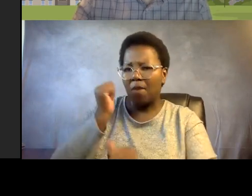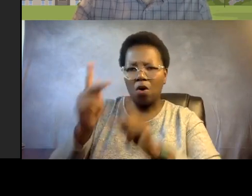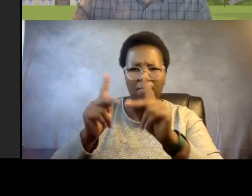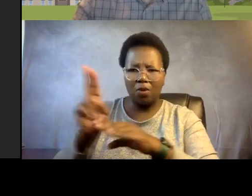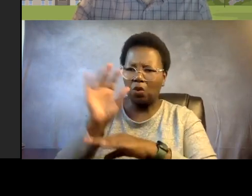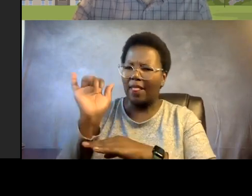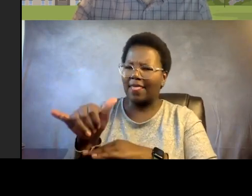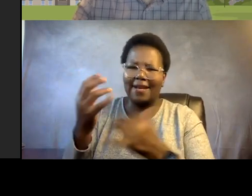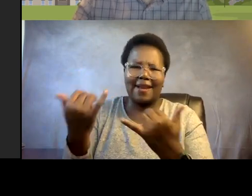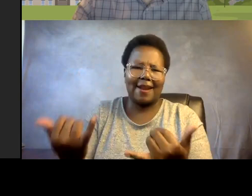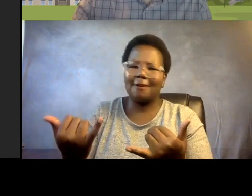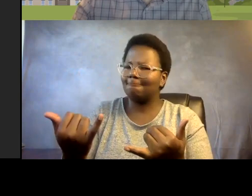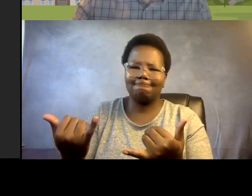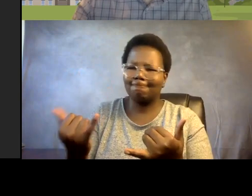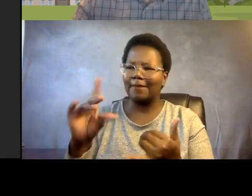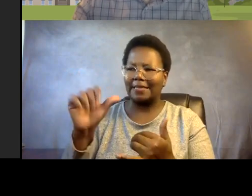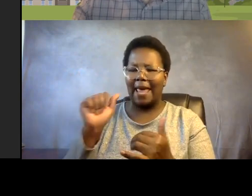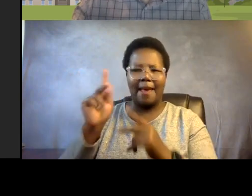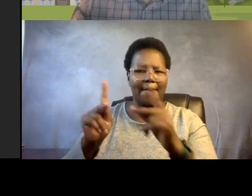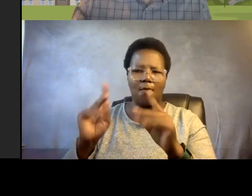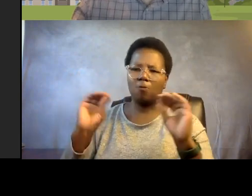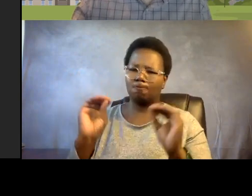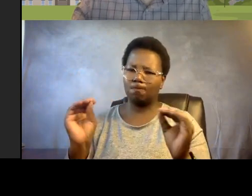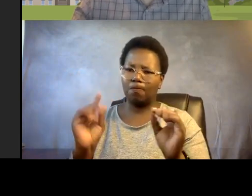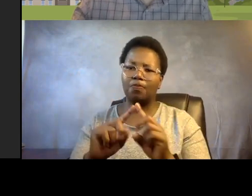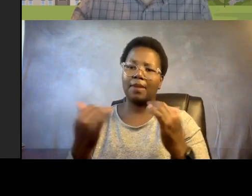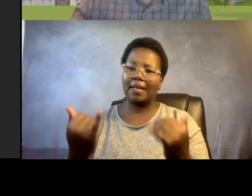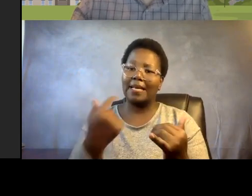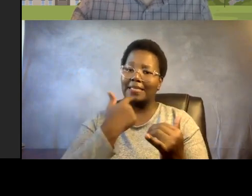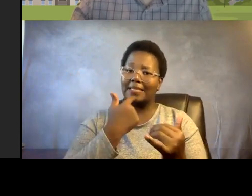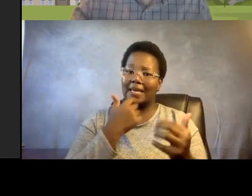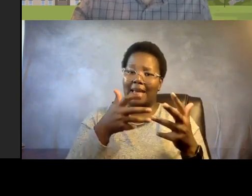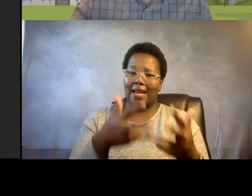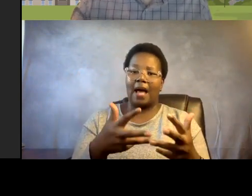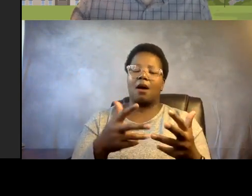reader by those with disabilities. Of course we can also layer on top of this browsers and it